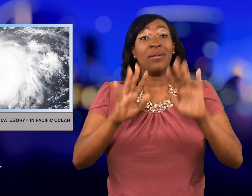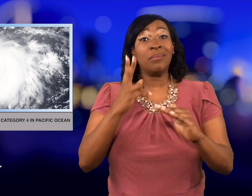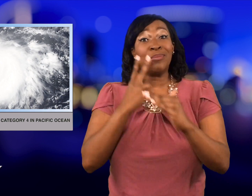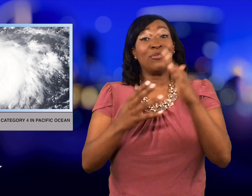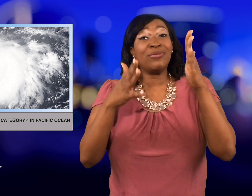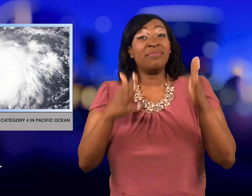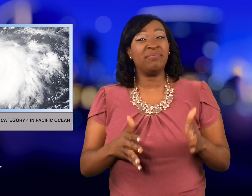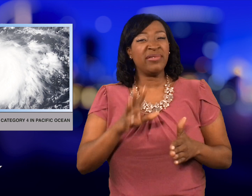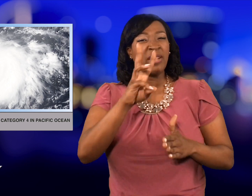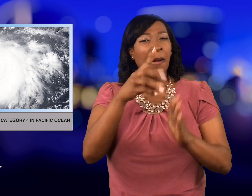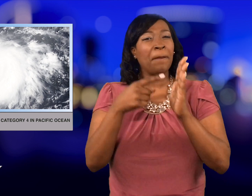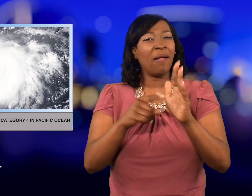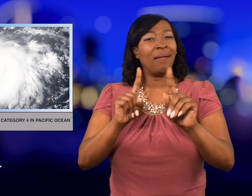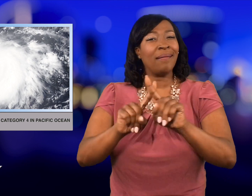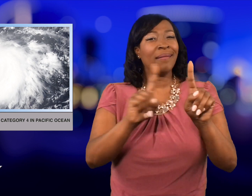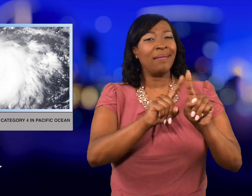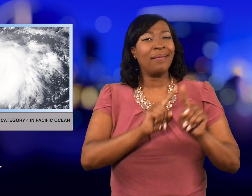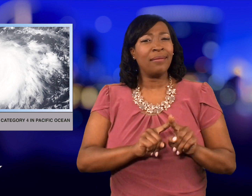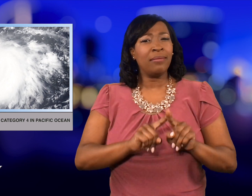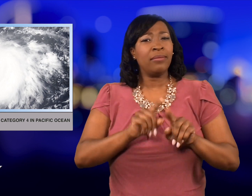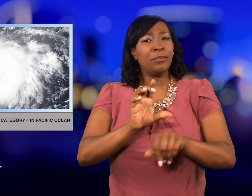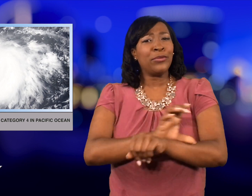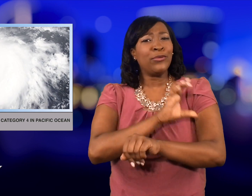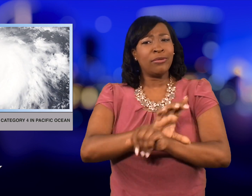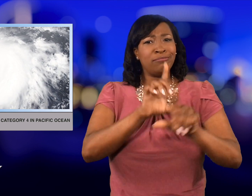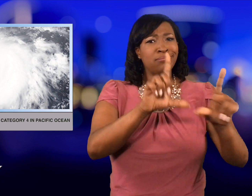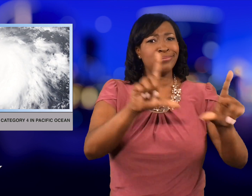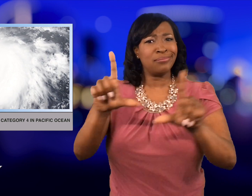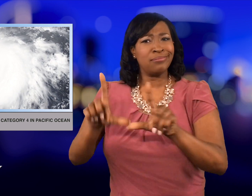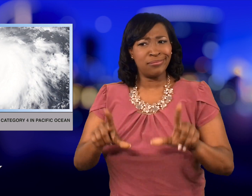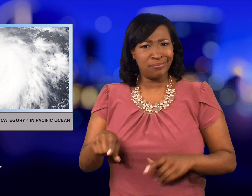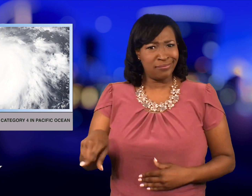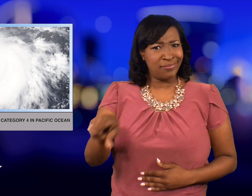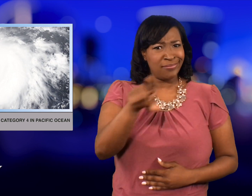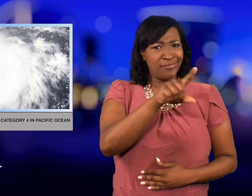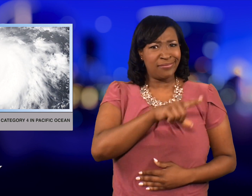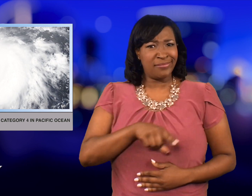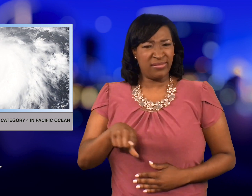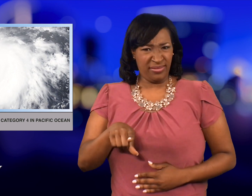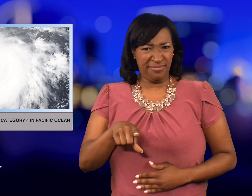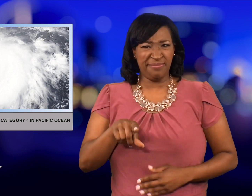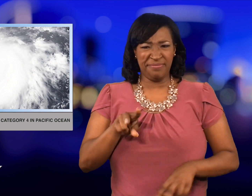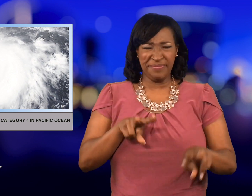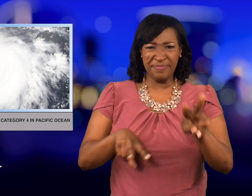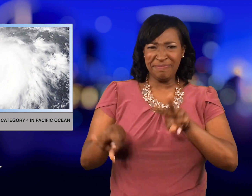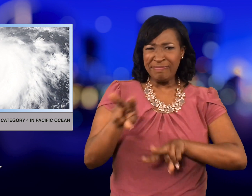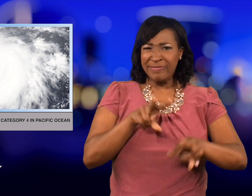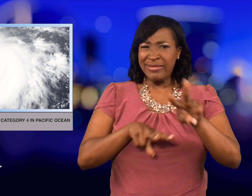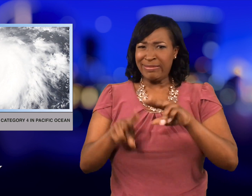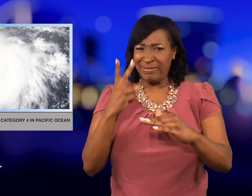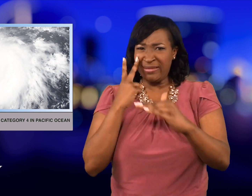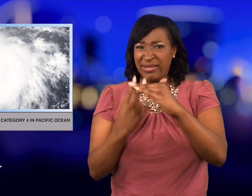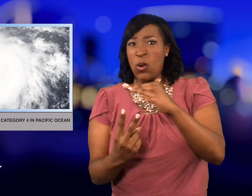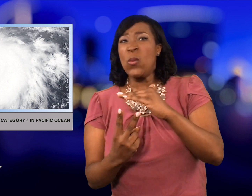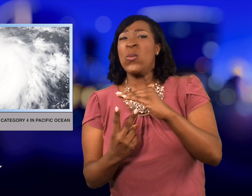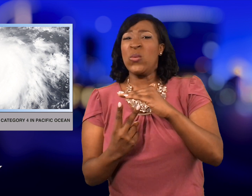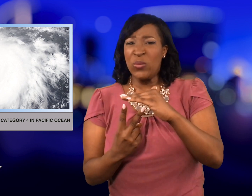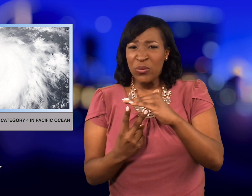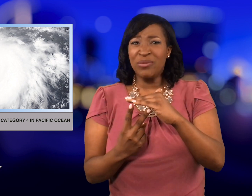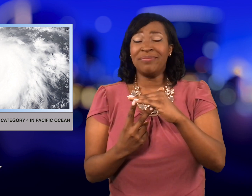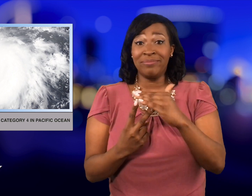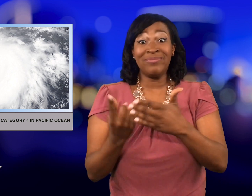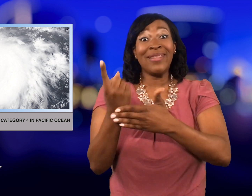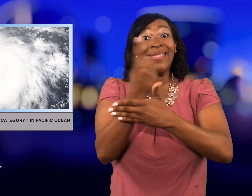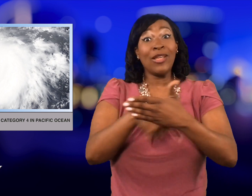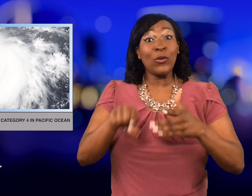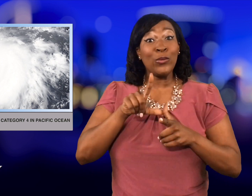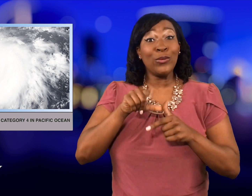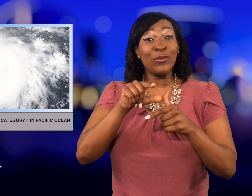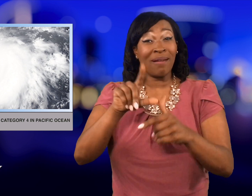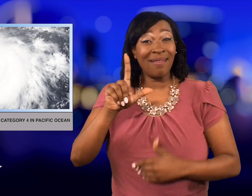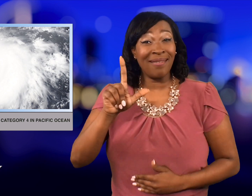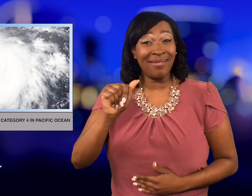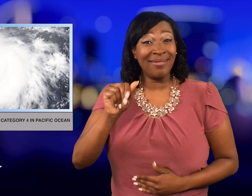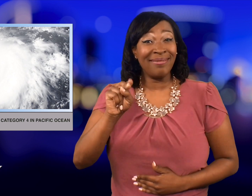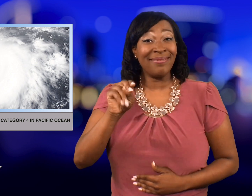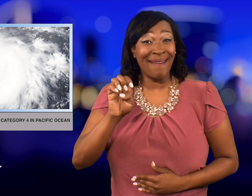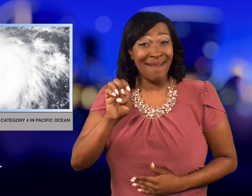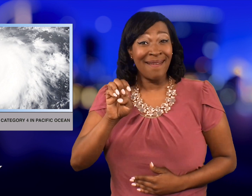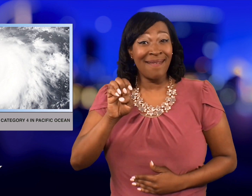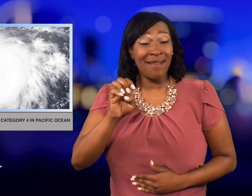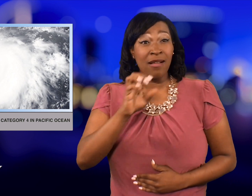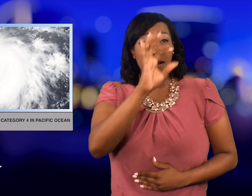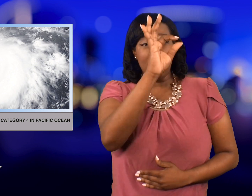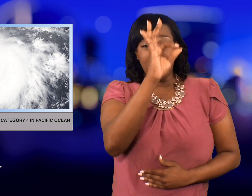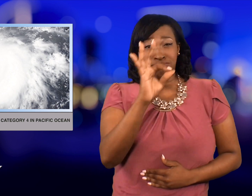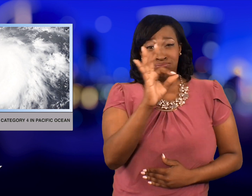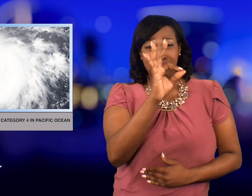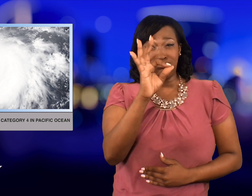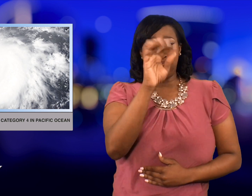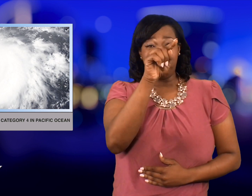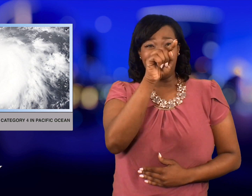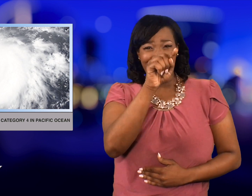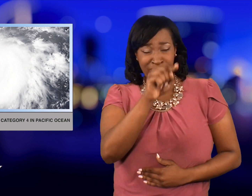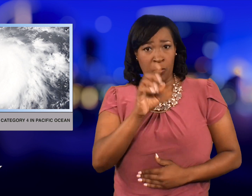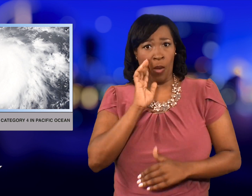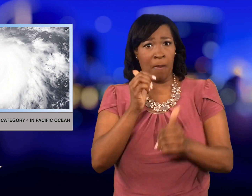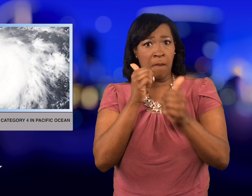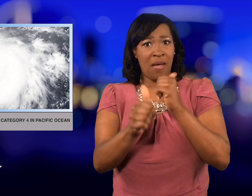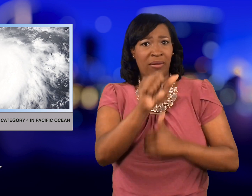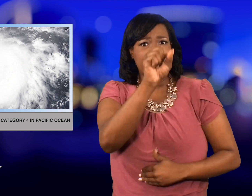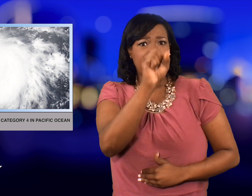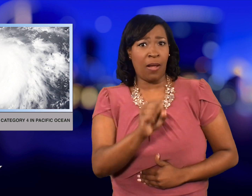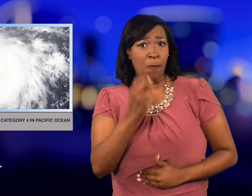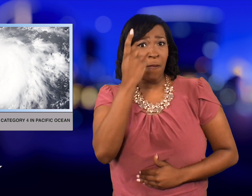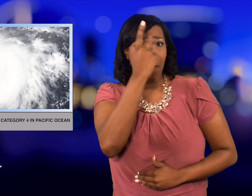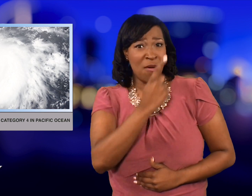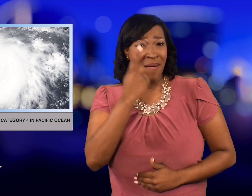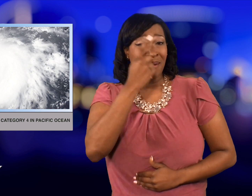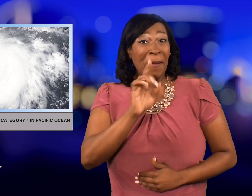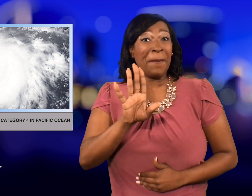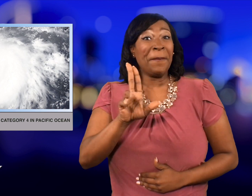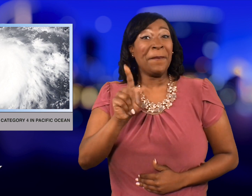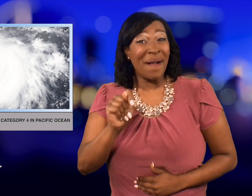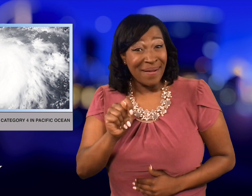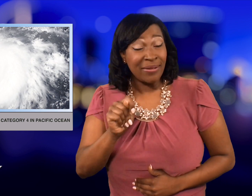Six computer forecast models predict Lane's center will pass south of Hawaii next week